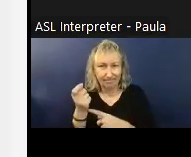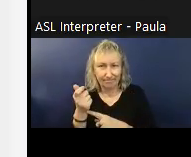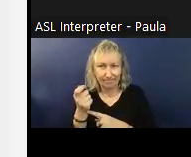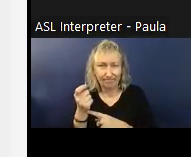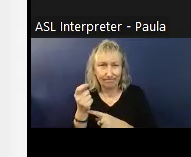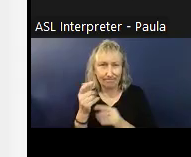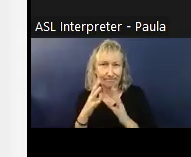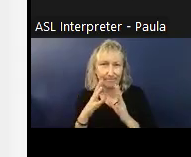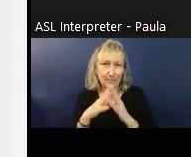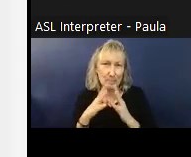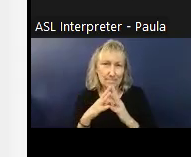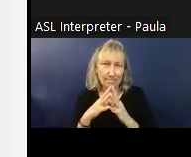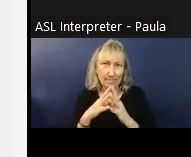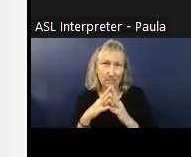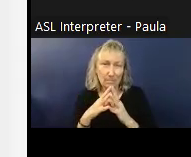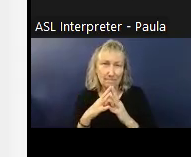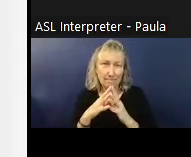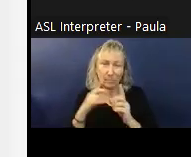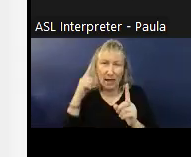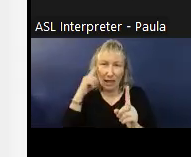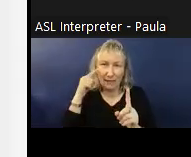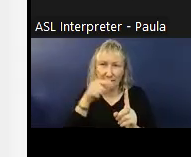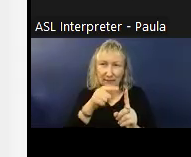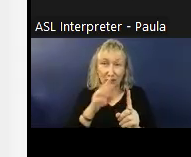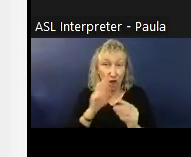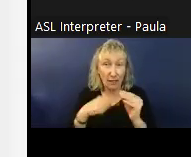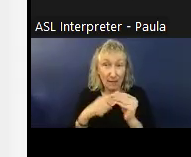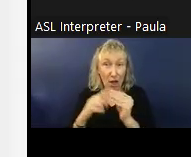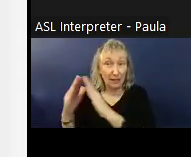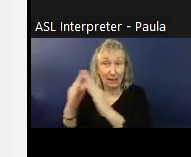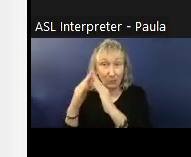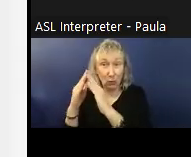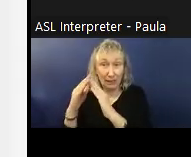community abuse investigations, but a facility that has a Medicaid